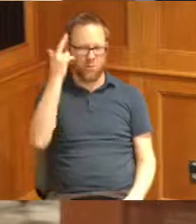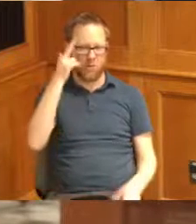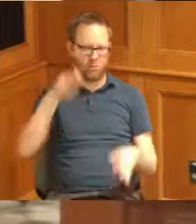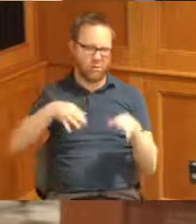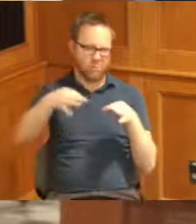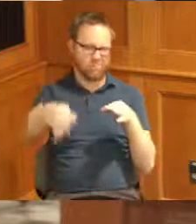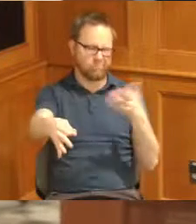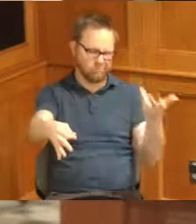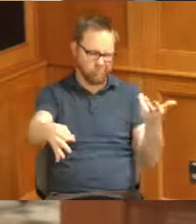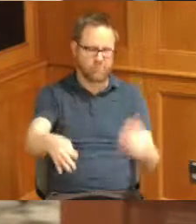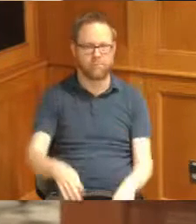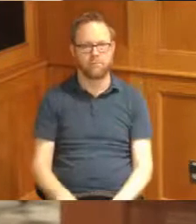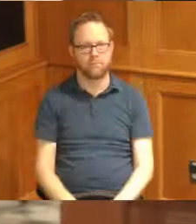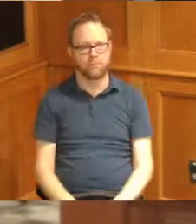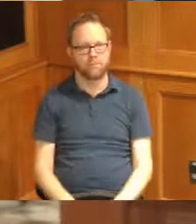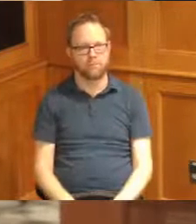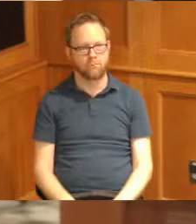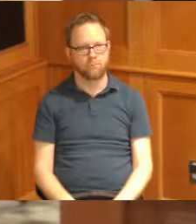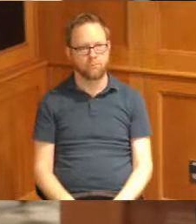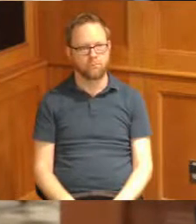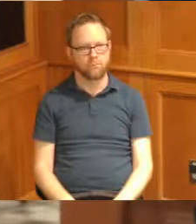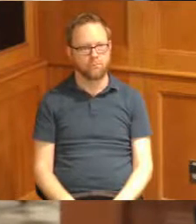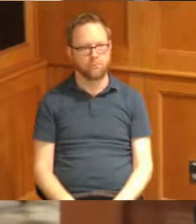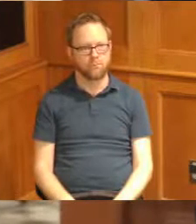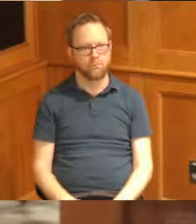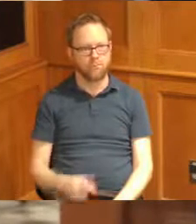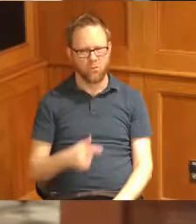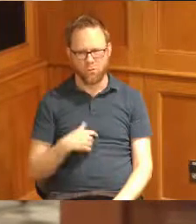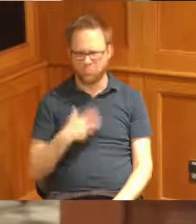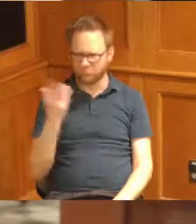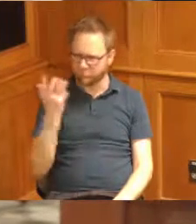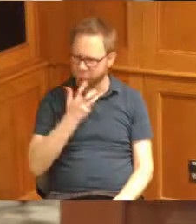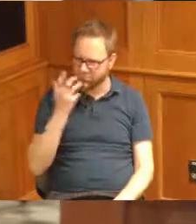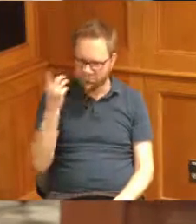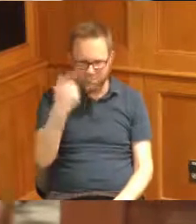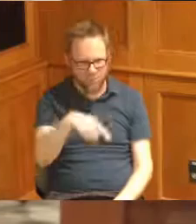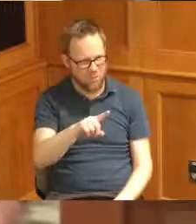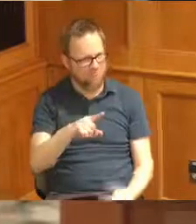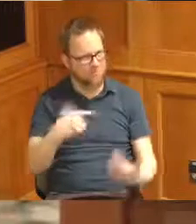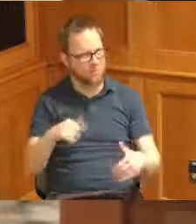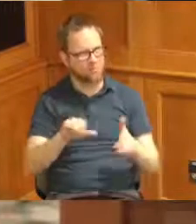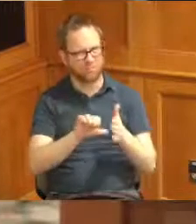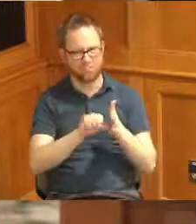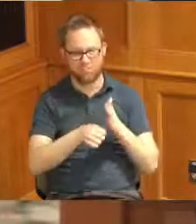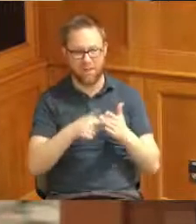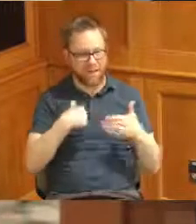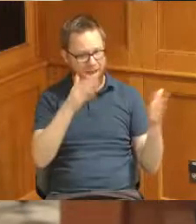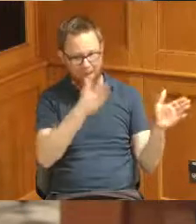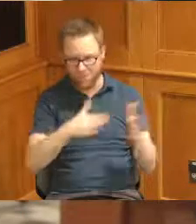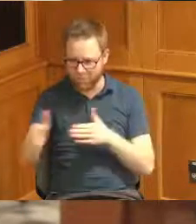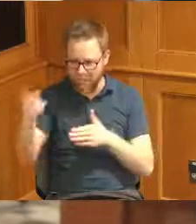delayed so but I had a whole another plan I was coming but y'all just just destroyed all that but